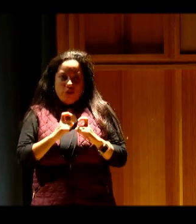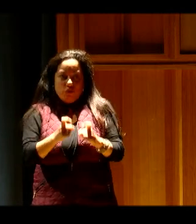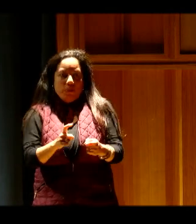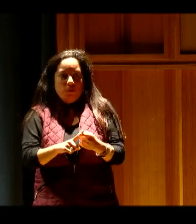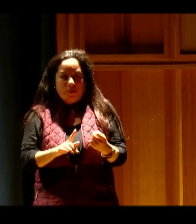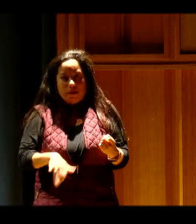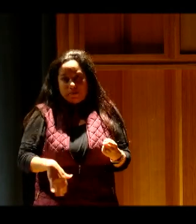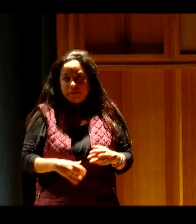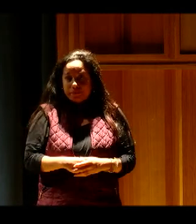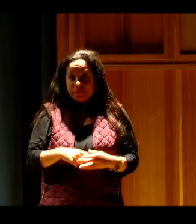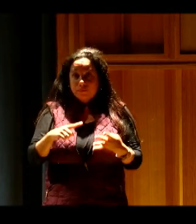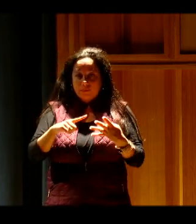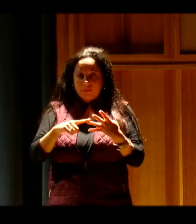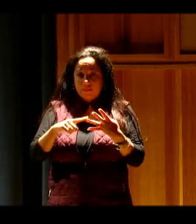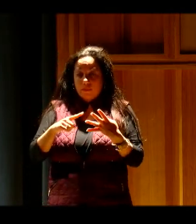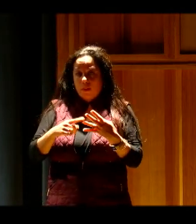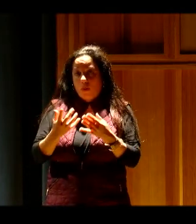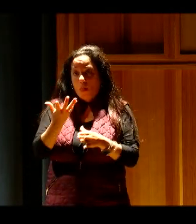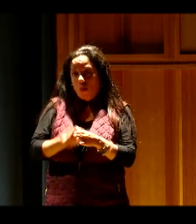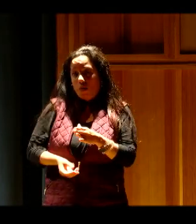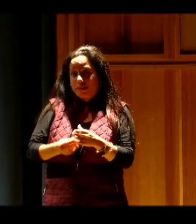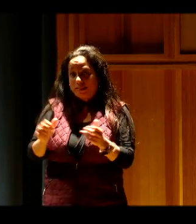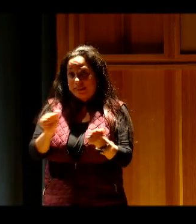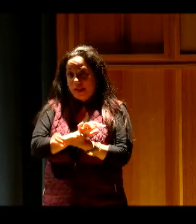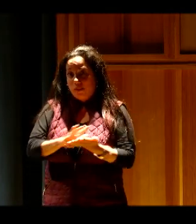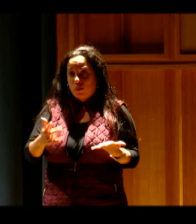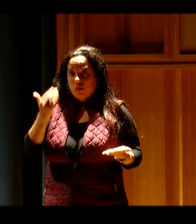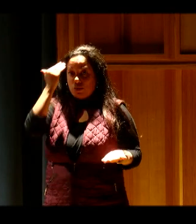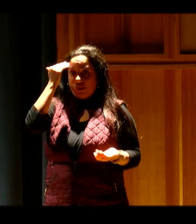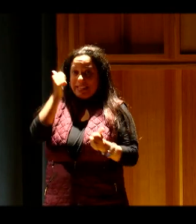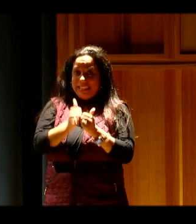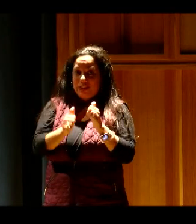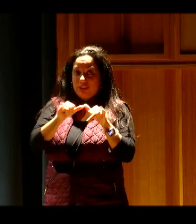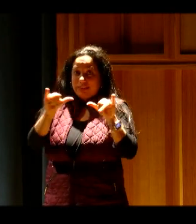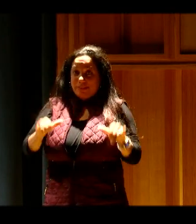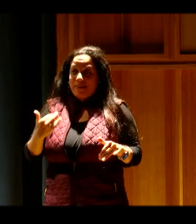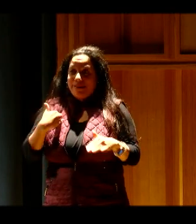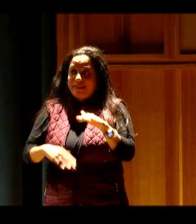Loss and damage, we know every system has an a limit to its adaptive capacity